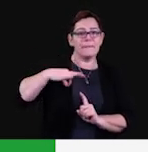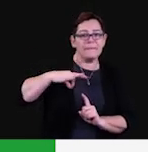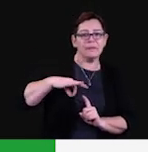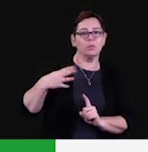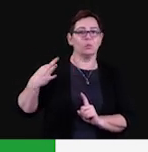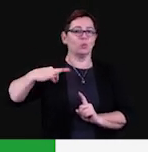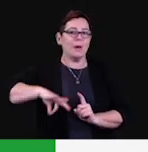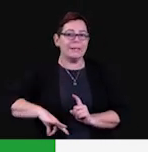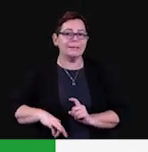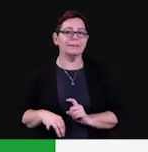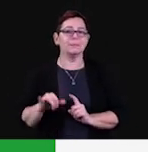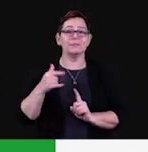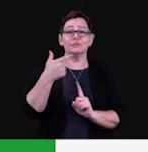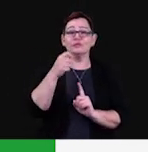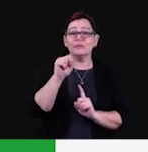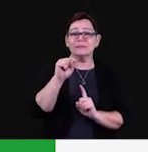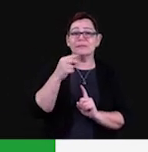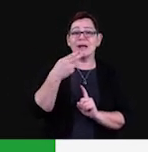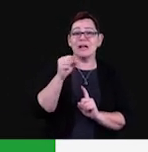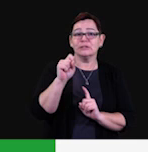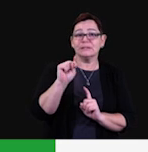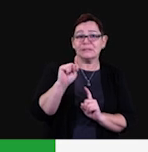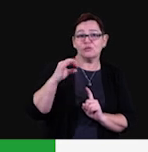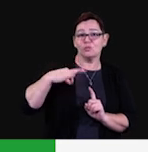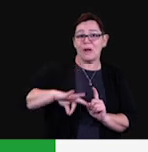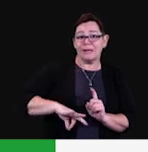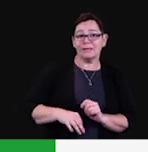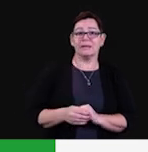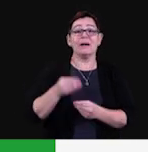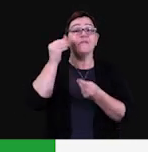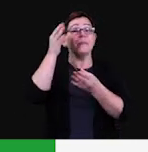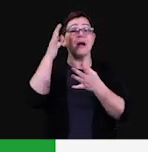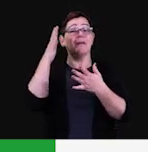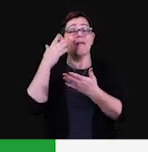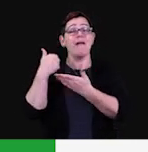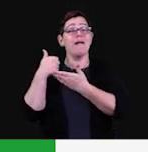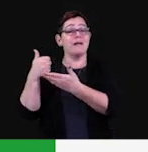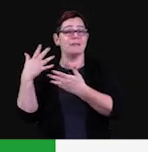This information is only needed to calculate the amount you’re entitled to.